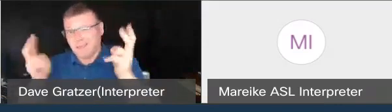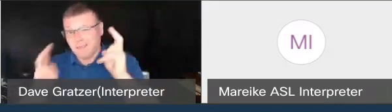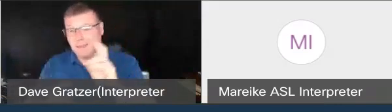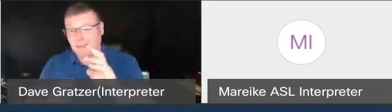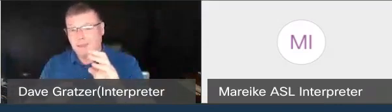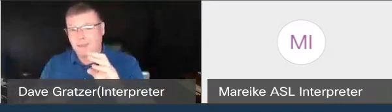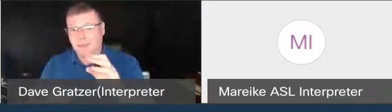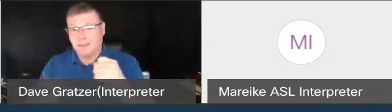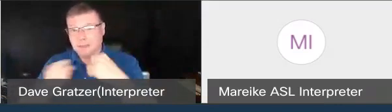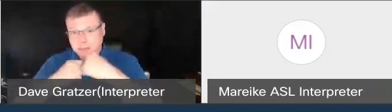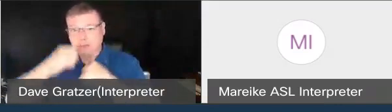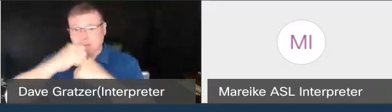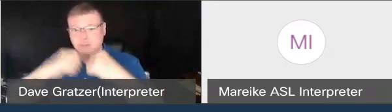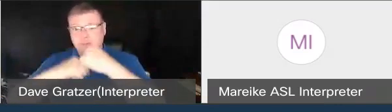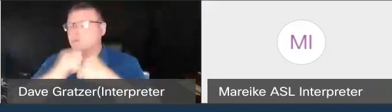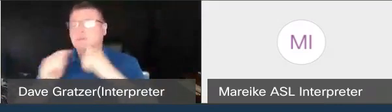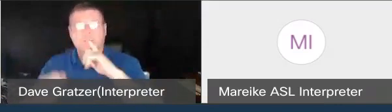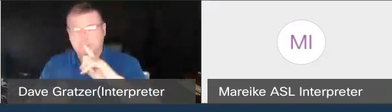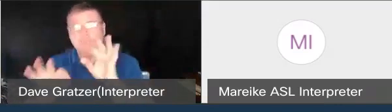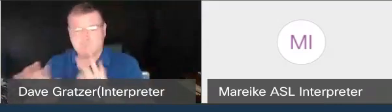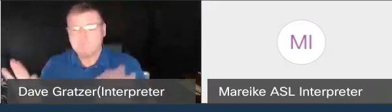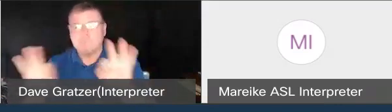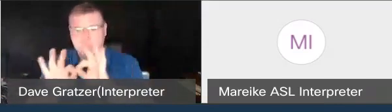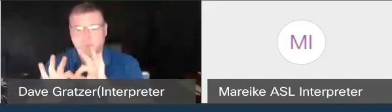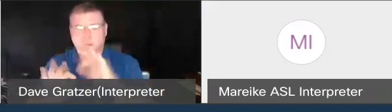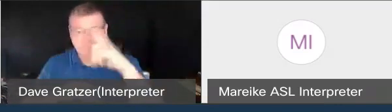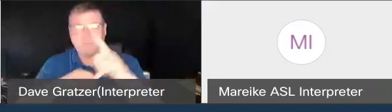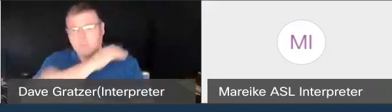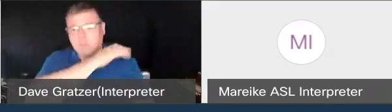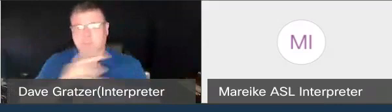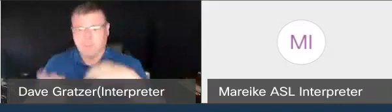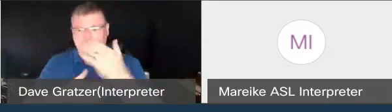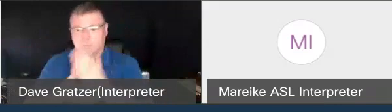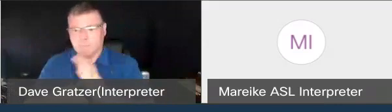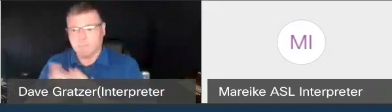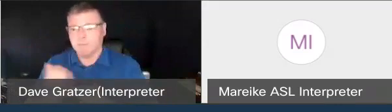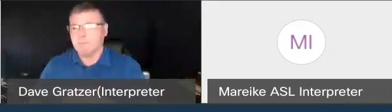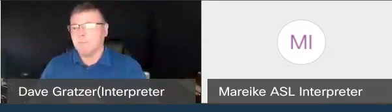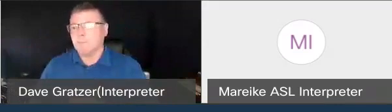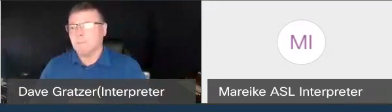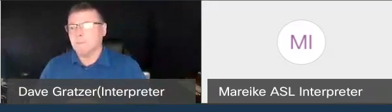um, is crucial for the-- the sentence side of it. Dunford: But when you look in--at the--